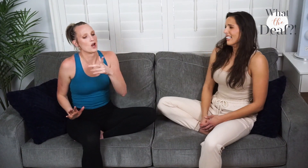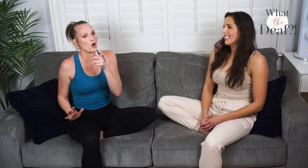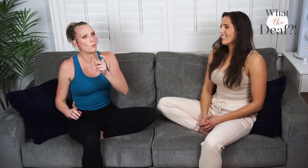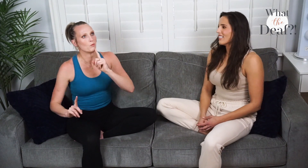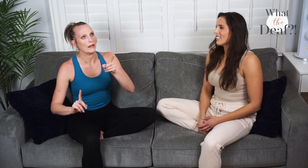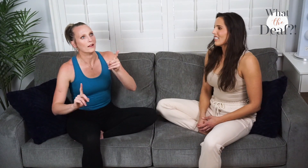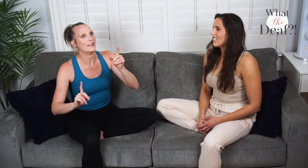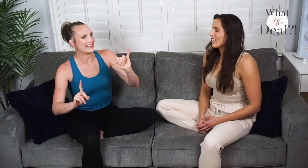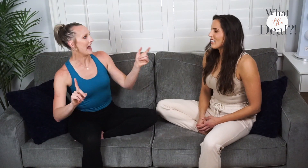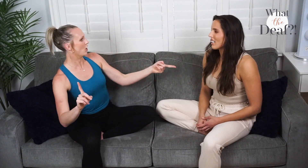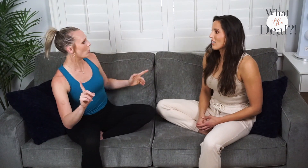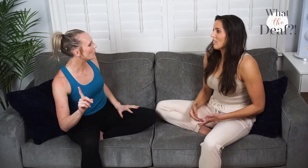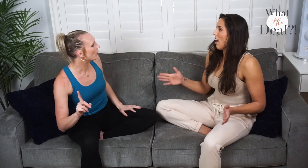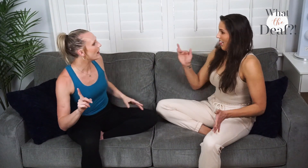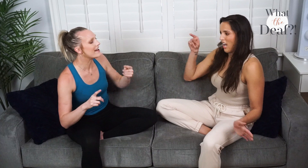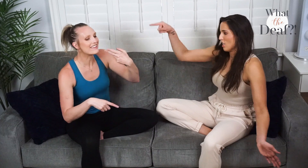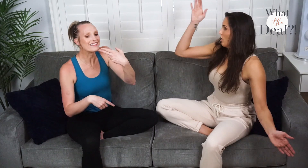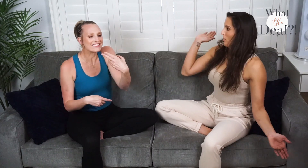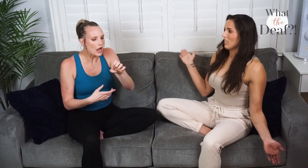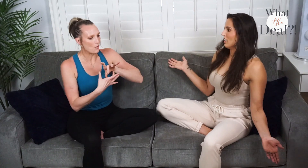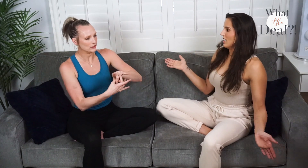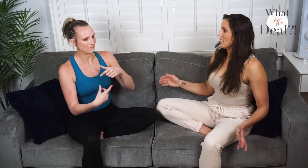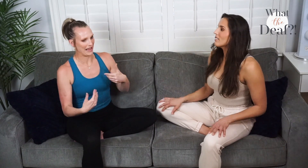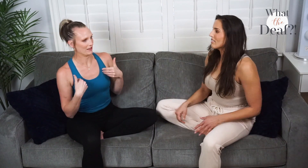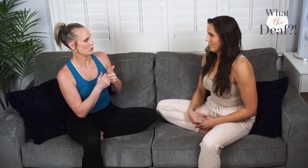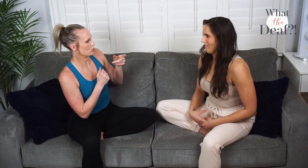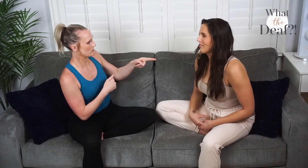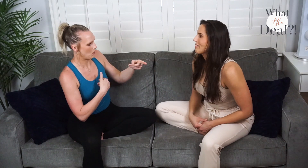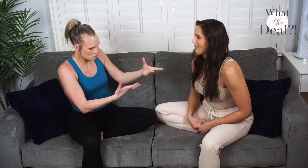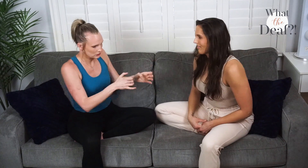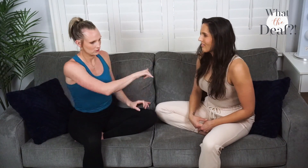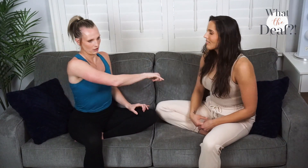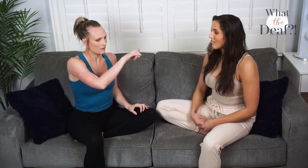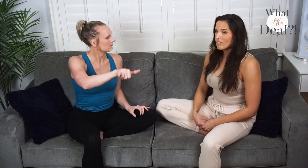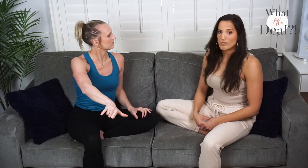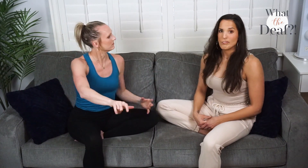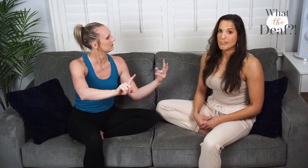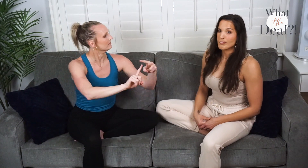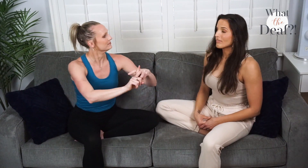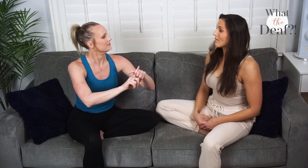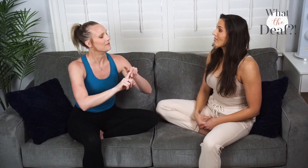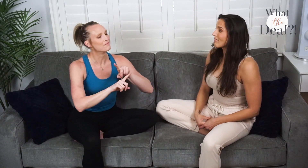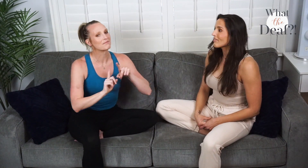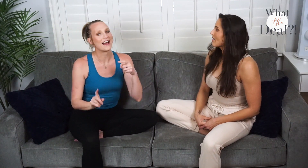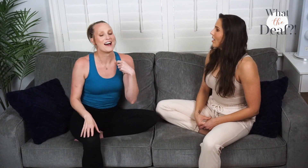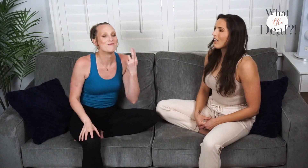who was gonna be like you. -And like you! The relationship that I have with you, I wanted that to be the exact same with a guy